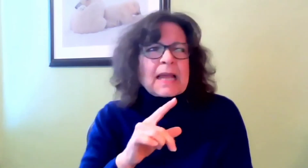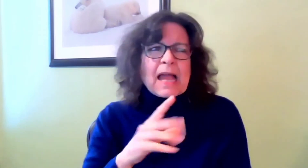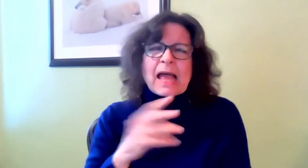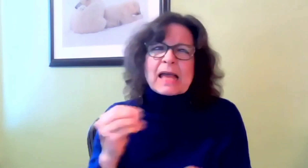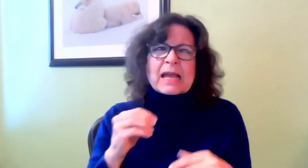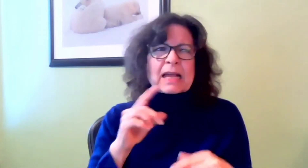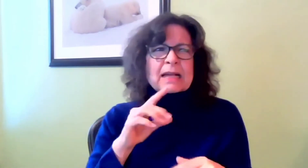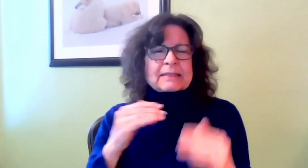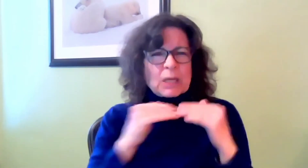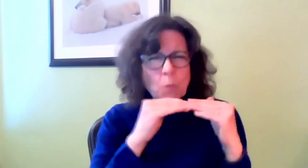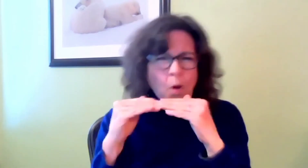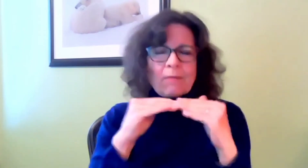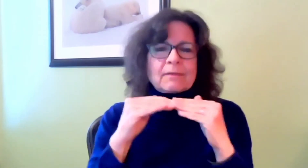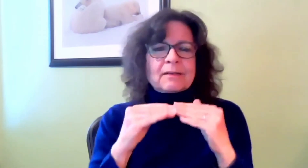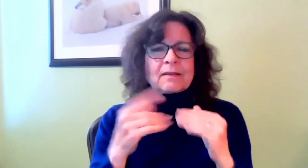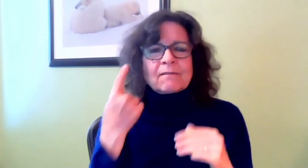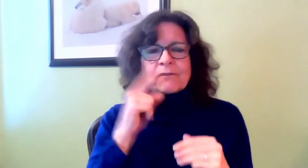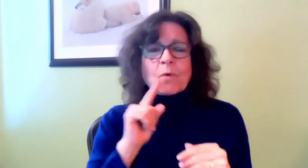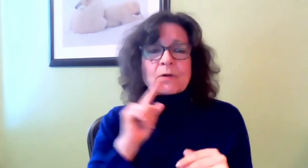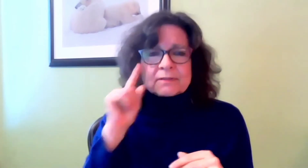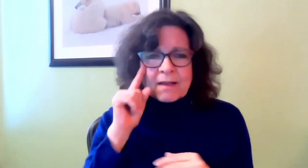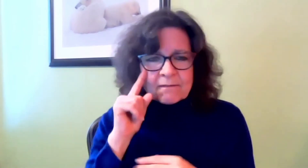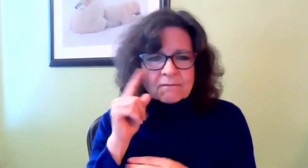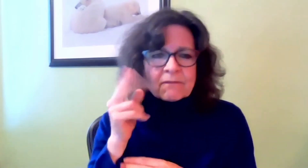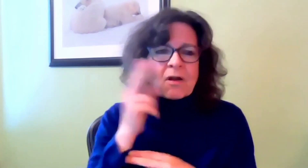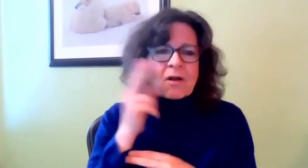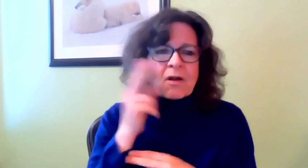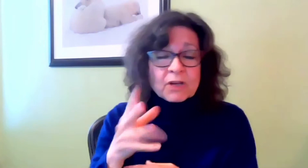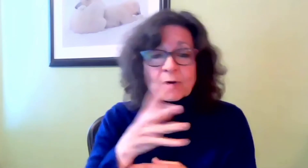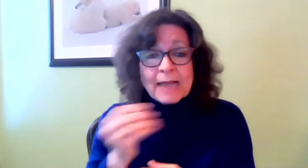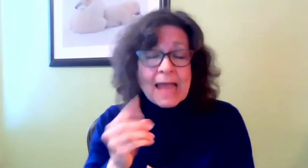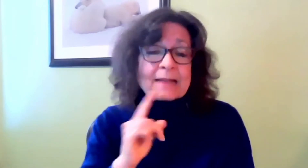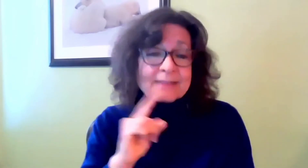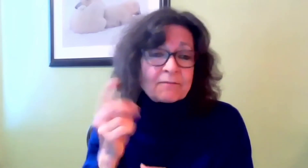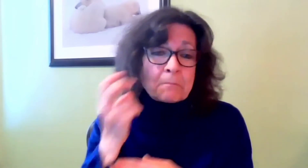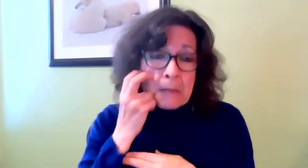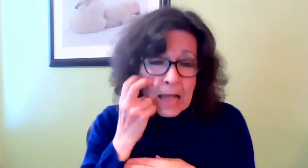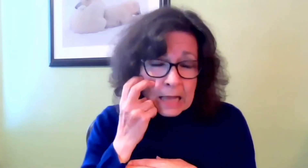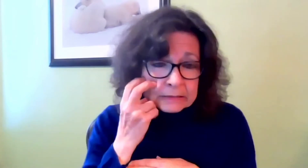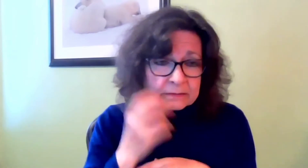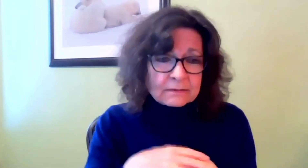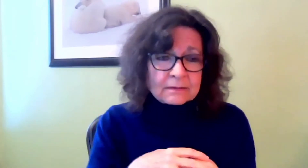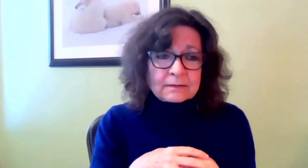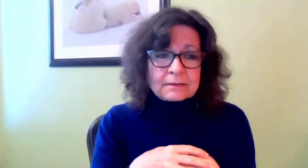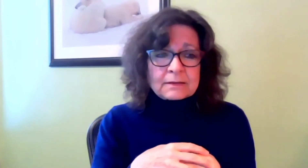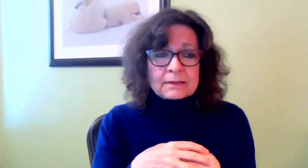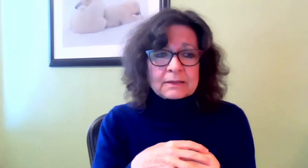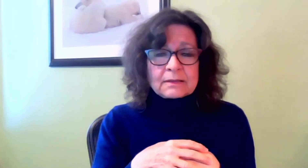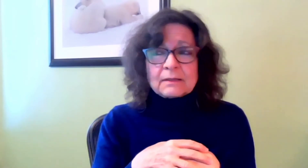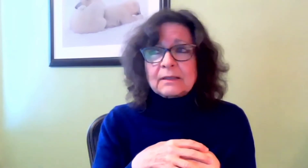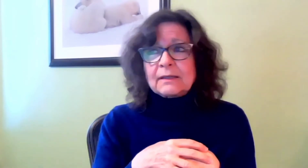and equality for Minnesotans who are deaf, and hard of hearing, and deafblind.